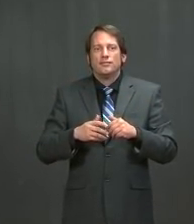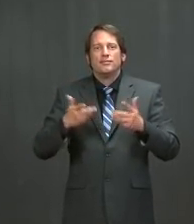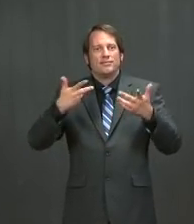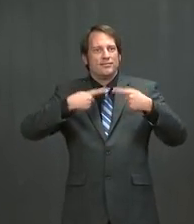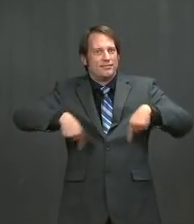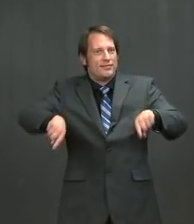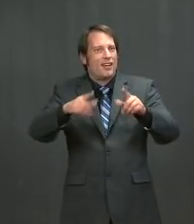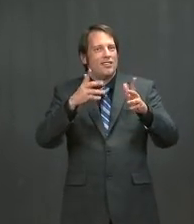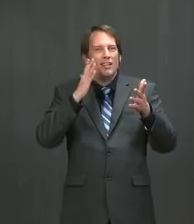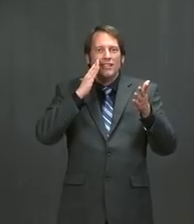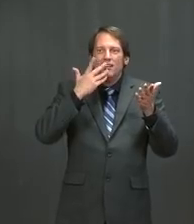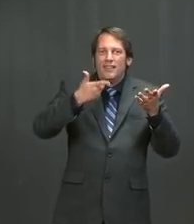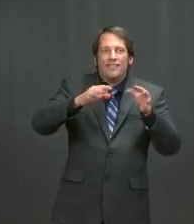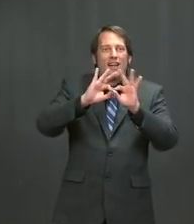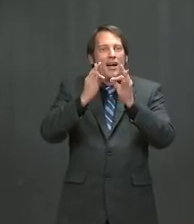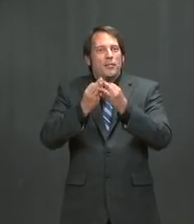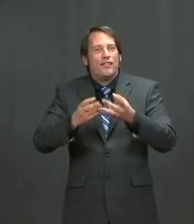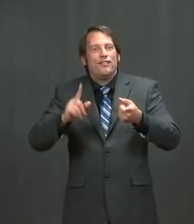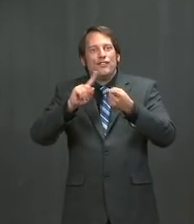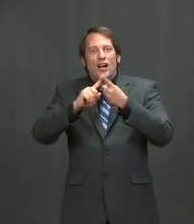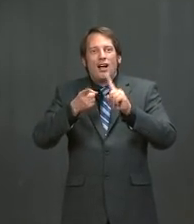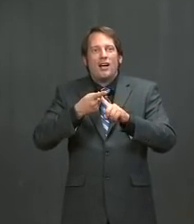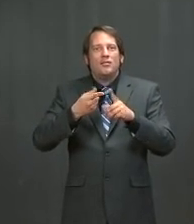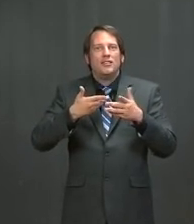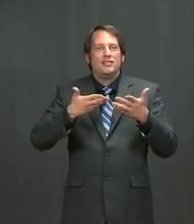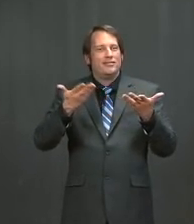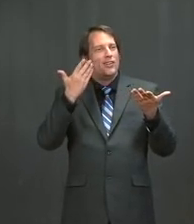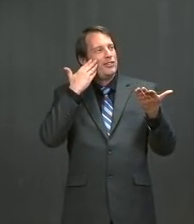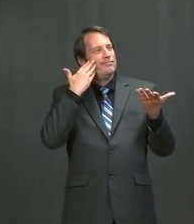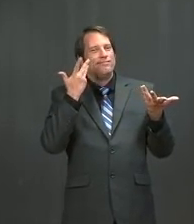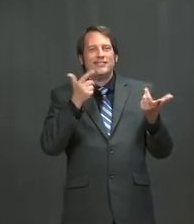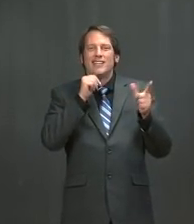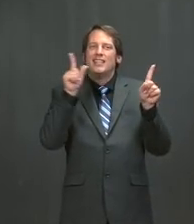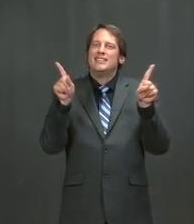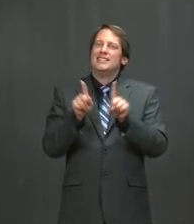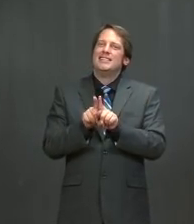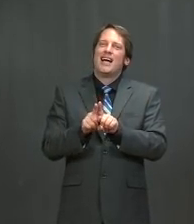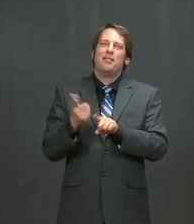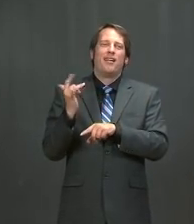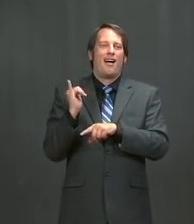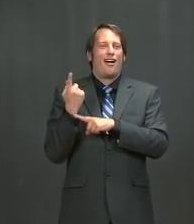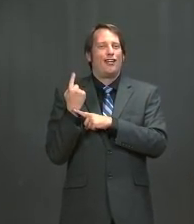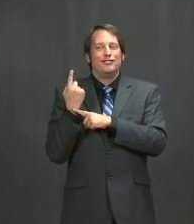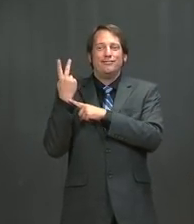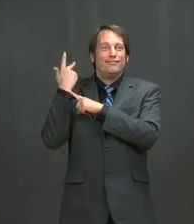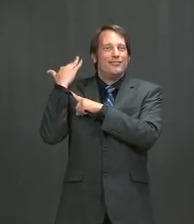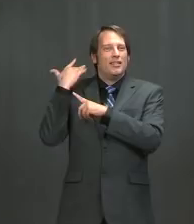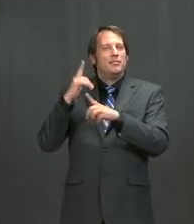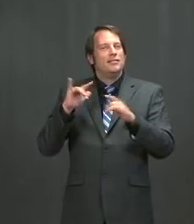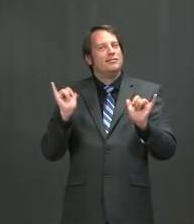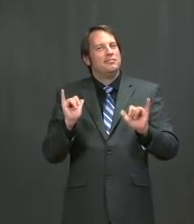And it's not quite the same. We'll do a big one next year, but we still wanted to have a visitor and some special commemorative